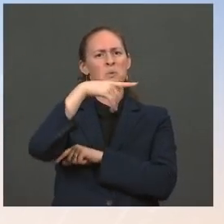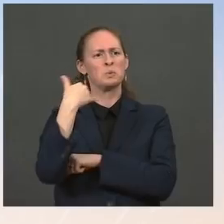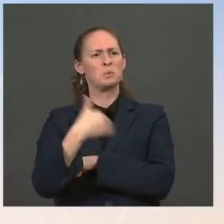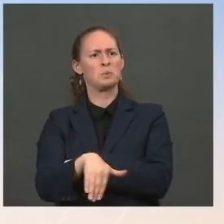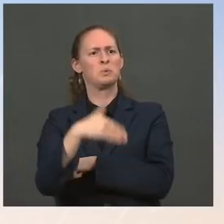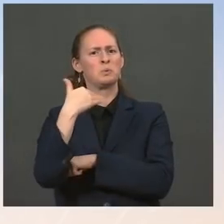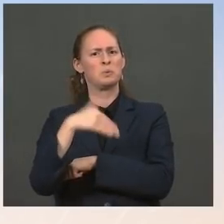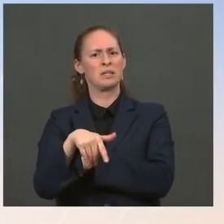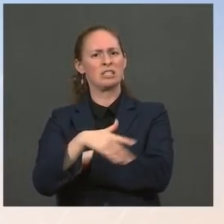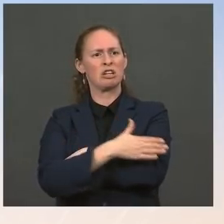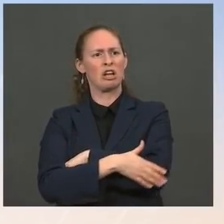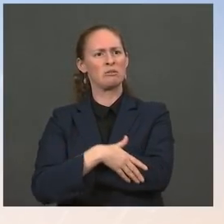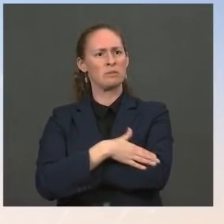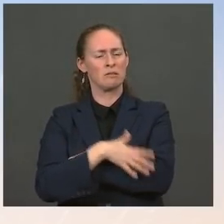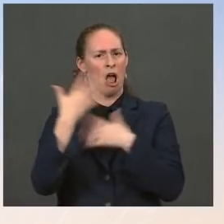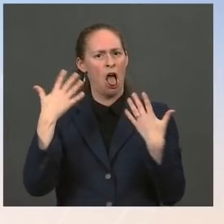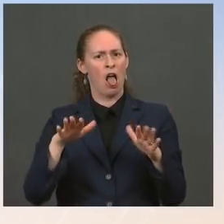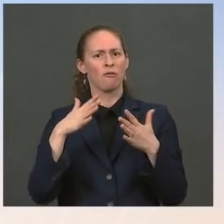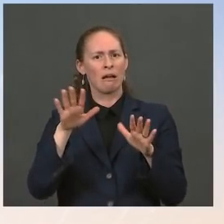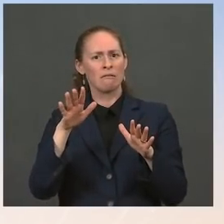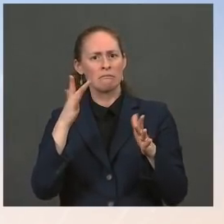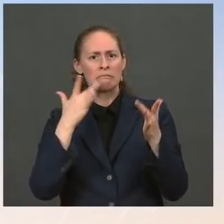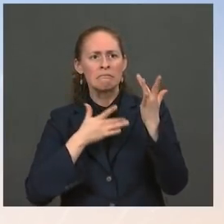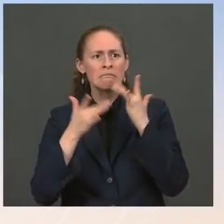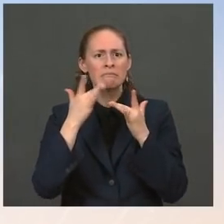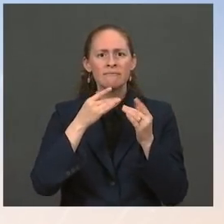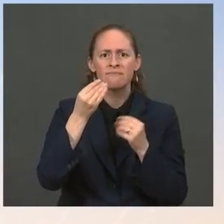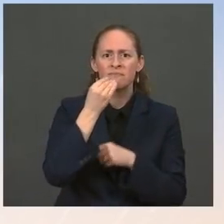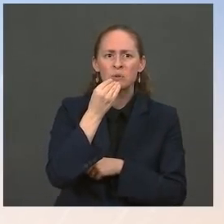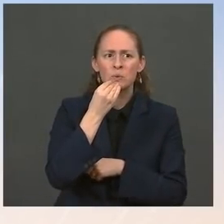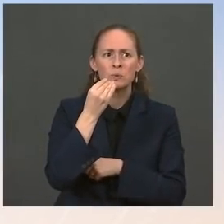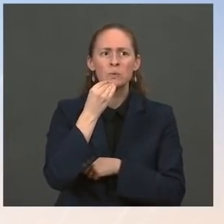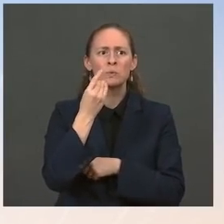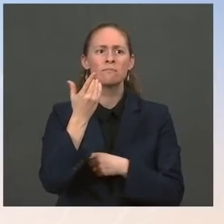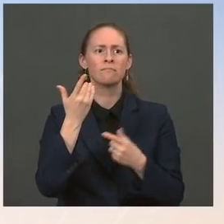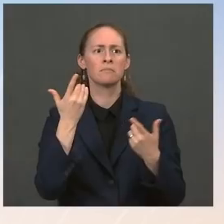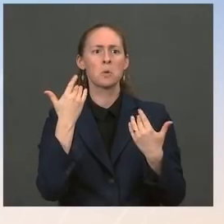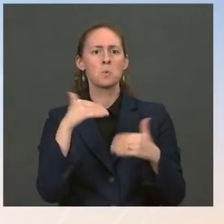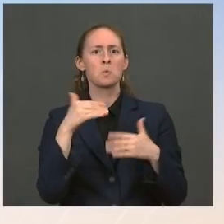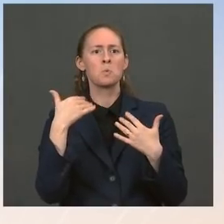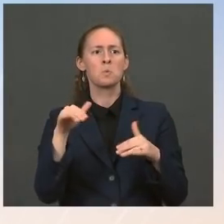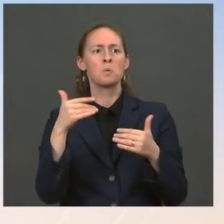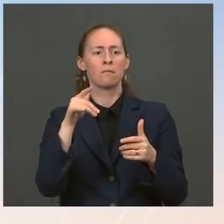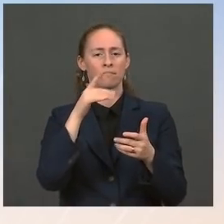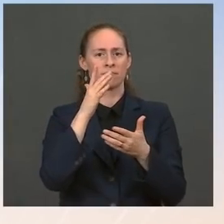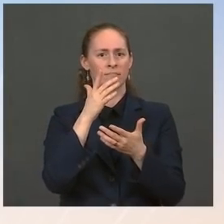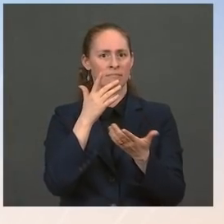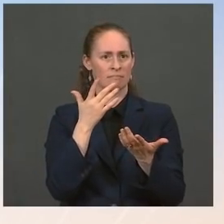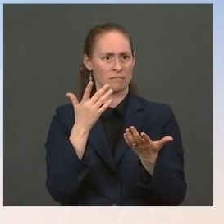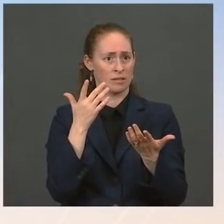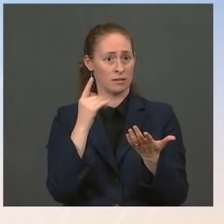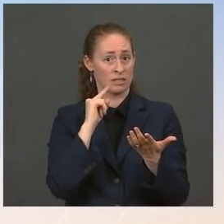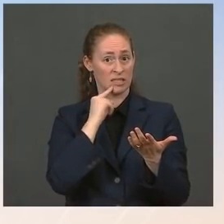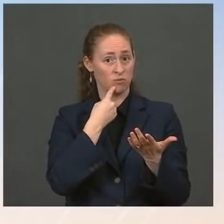and food shortages and other product delinquencies? Ms. Psaki: Well, look, I would say --